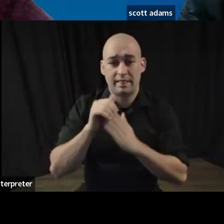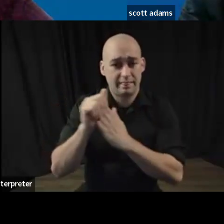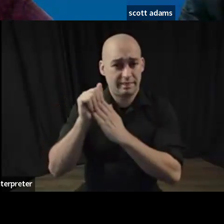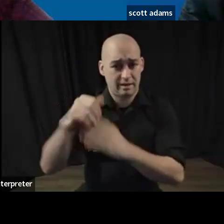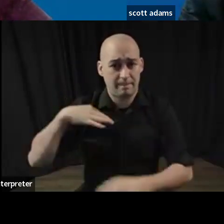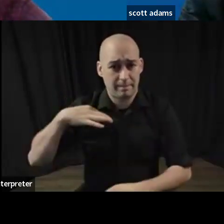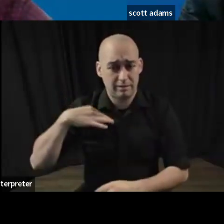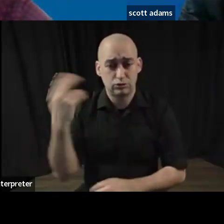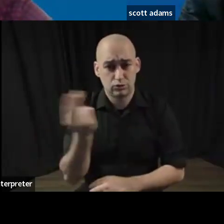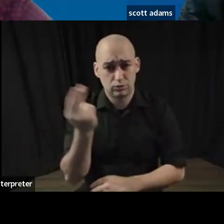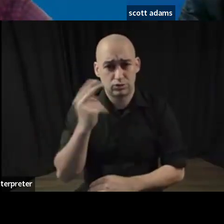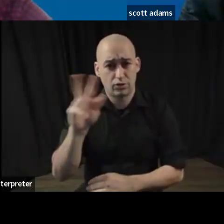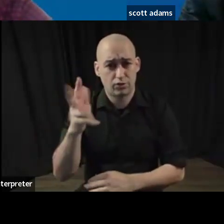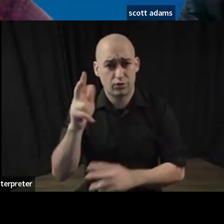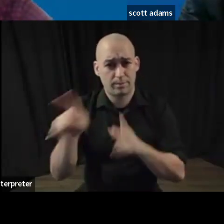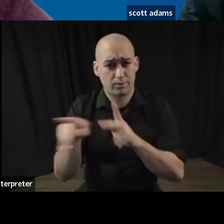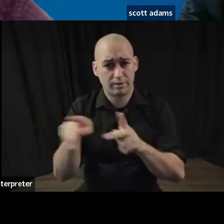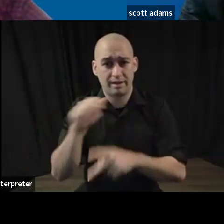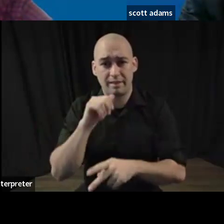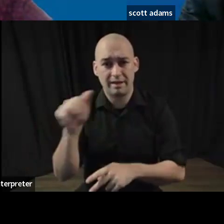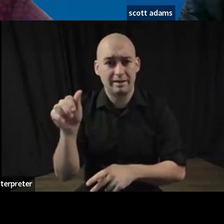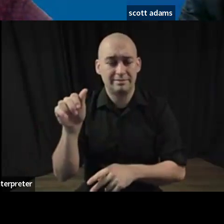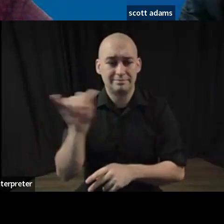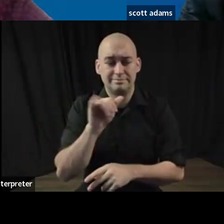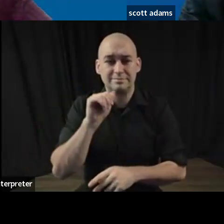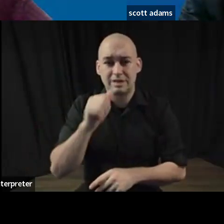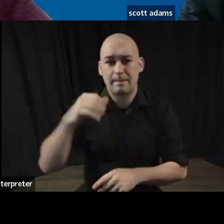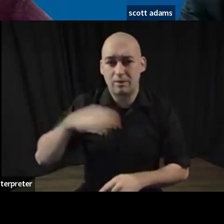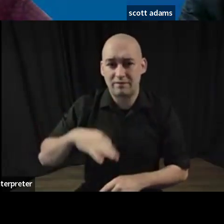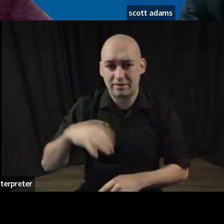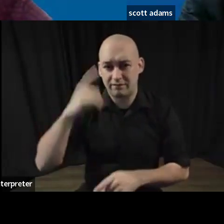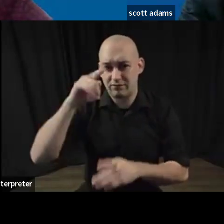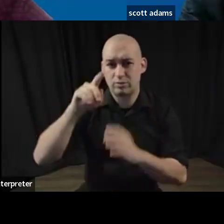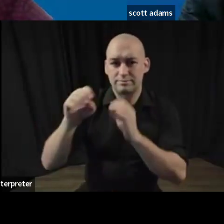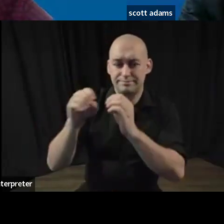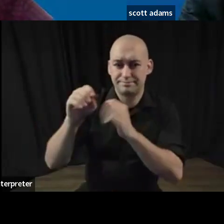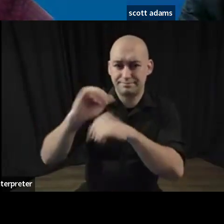utilize a 3rd party like a nonprofit to administer second-tier subgrantees? With